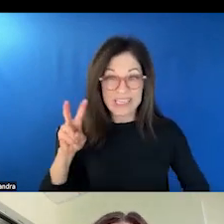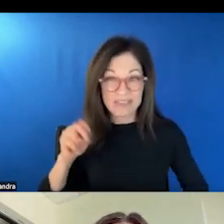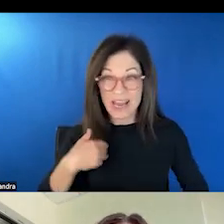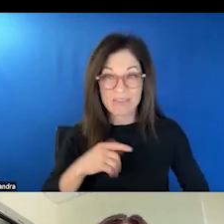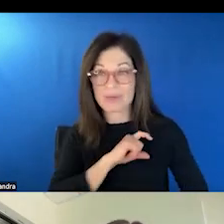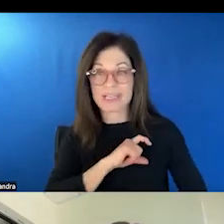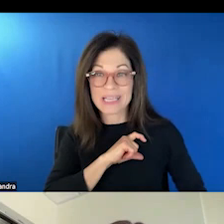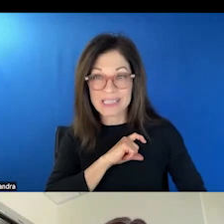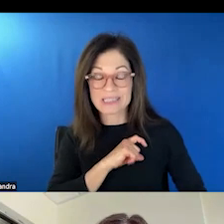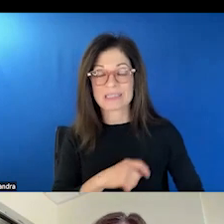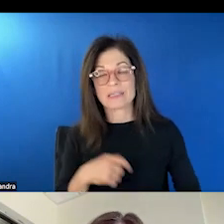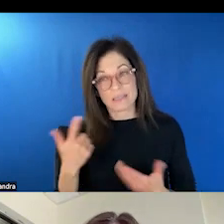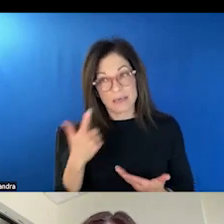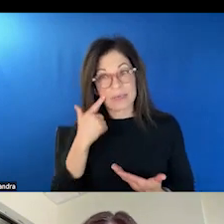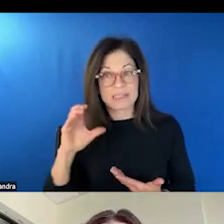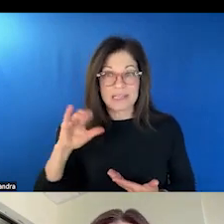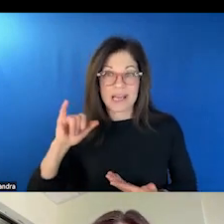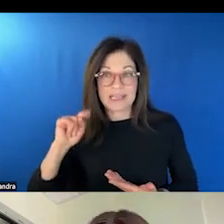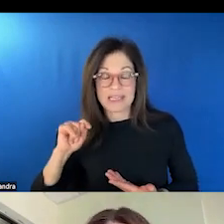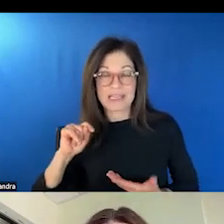BECAUSE THE CIT CENTER IS SO MUCH AROUND POLICE, I DID NOT